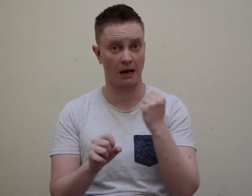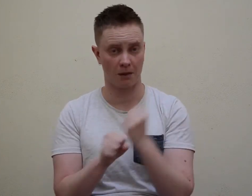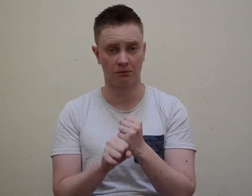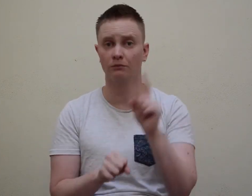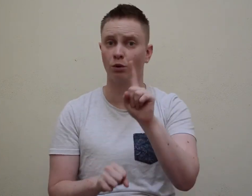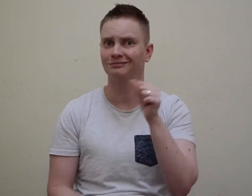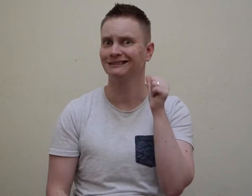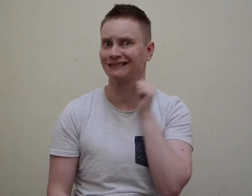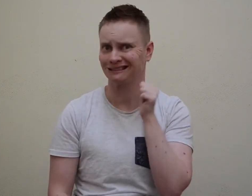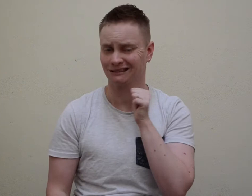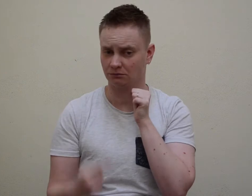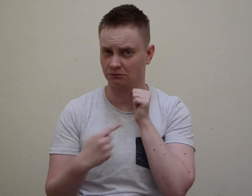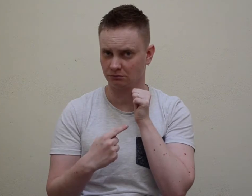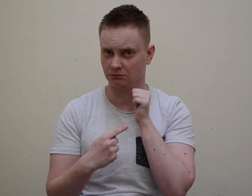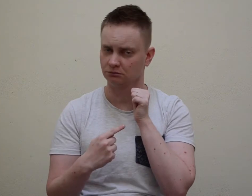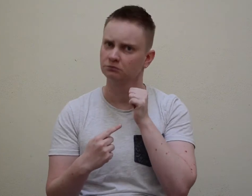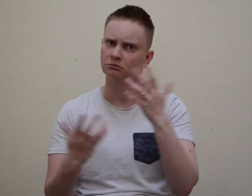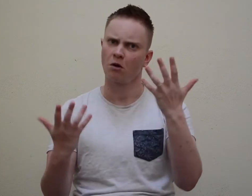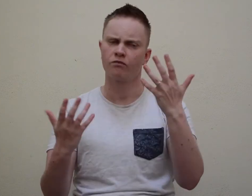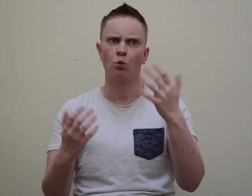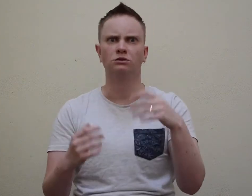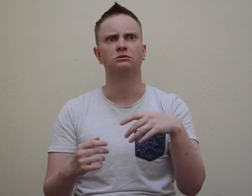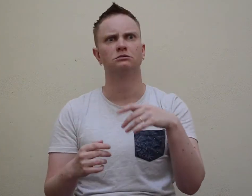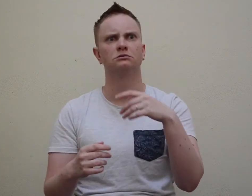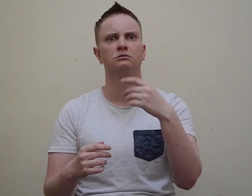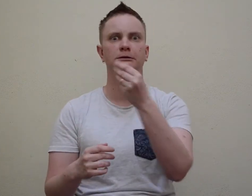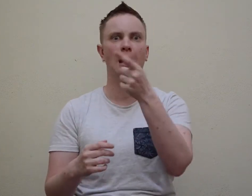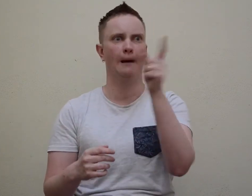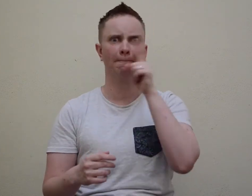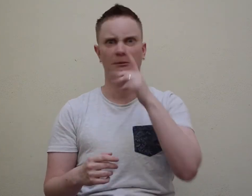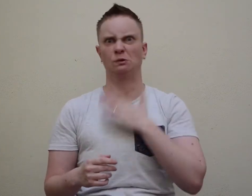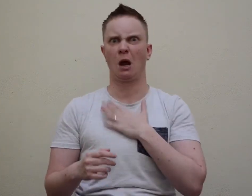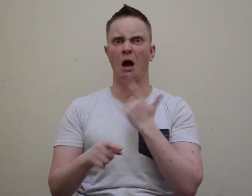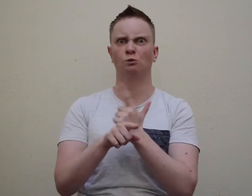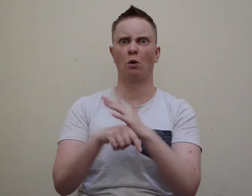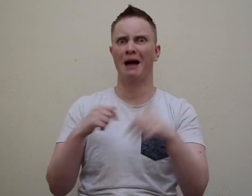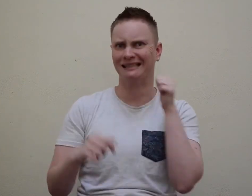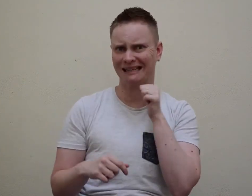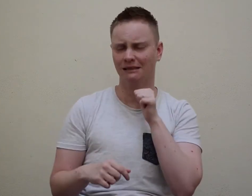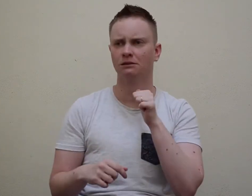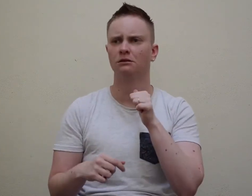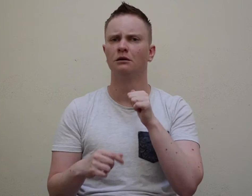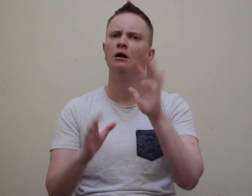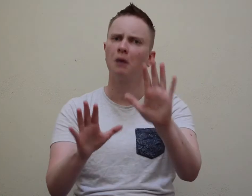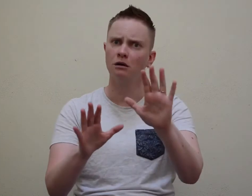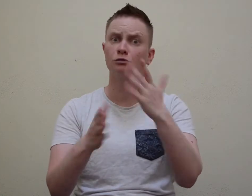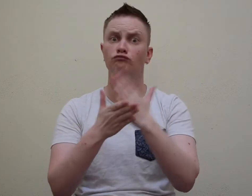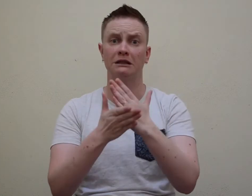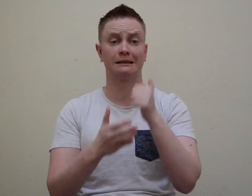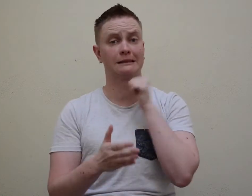So another example is sex. So people don't like talking about sex or uncomfortable about it.